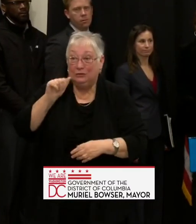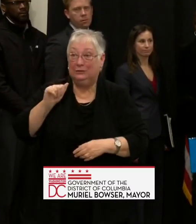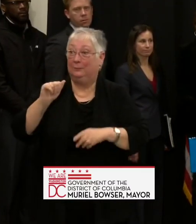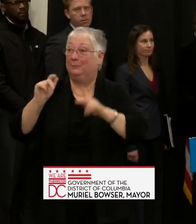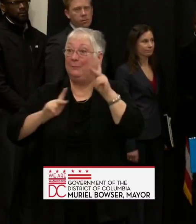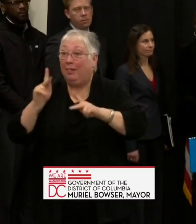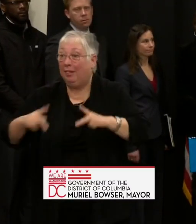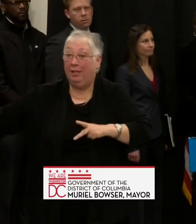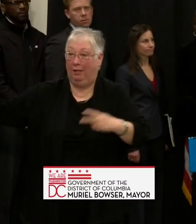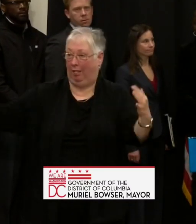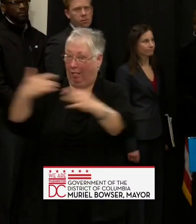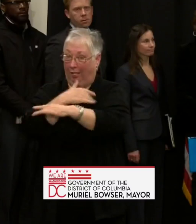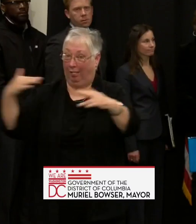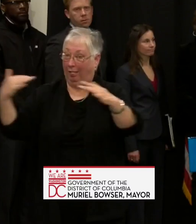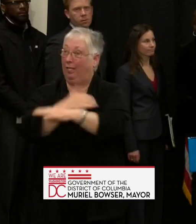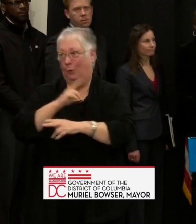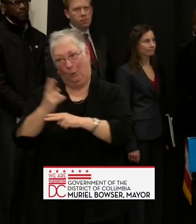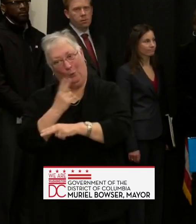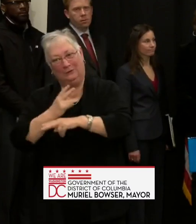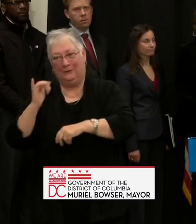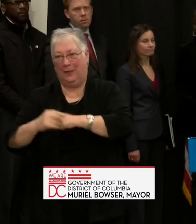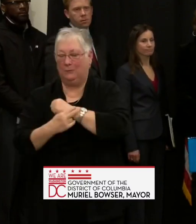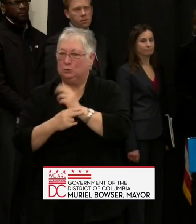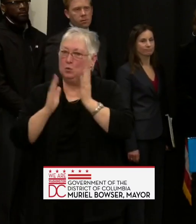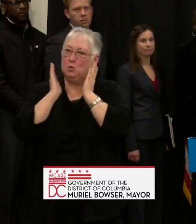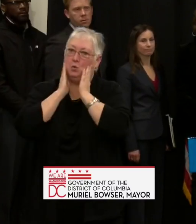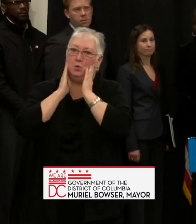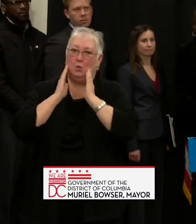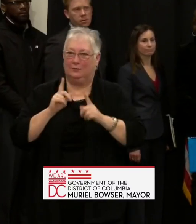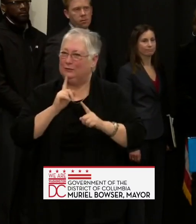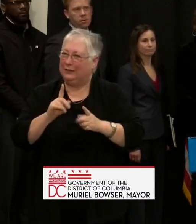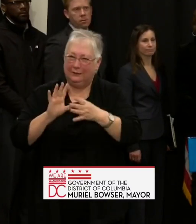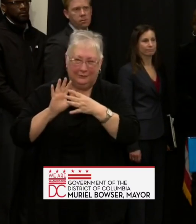DIRECT LINK TO ARLINGTON NATIONAL CEMETERY.